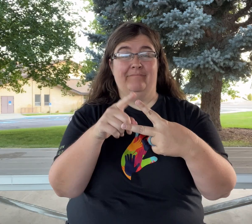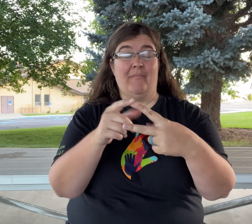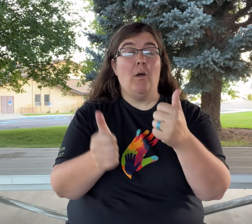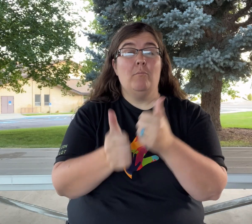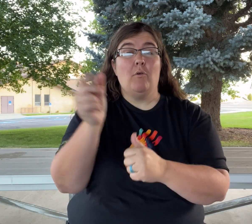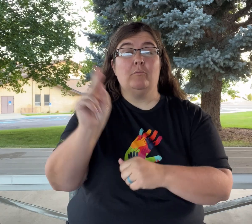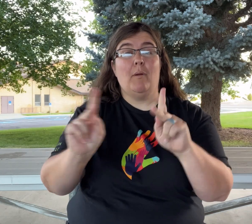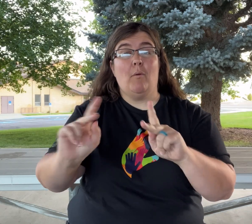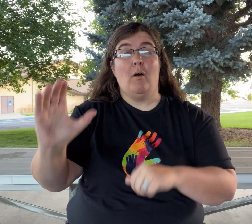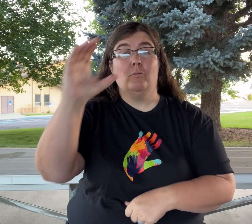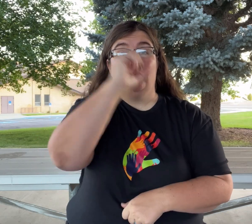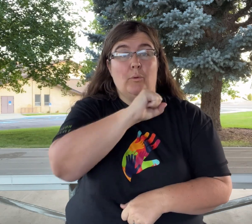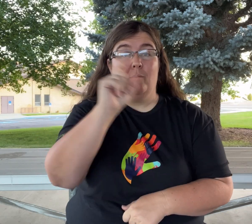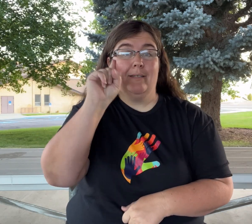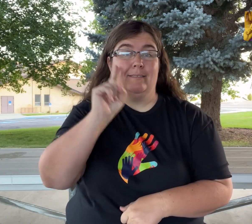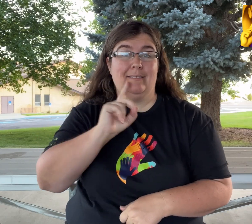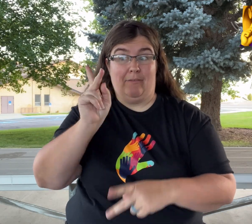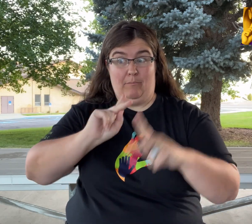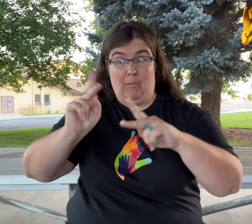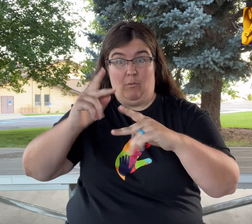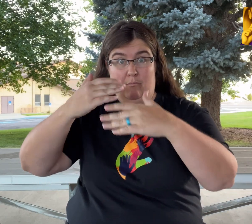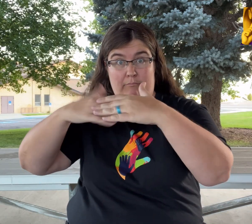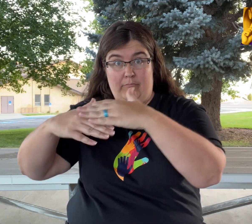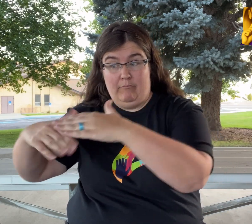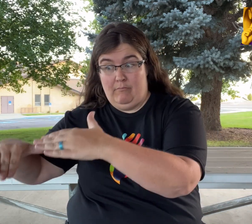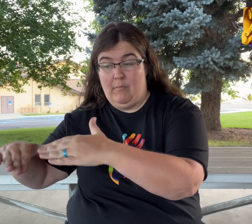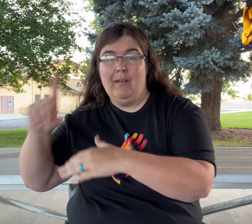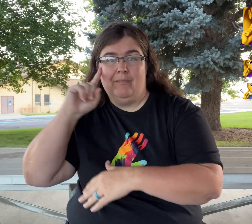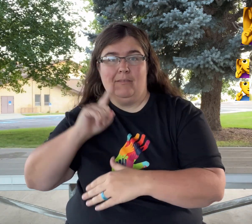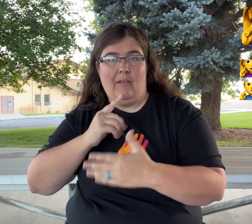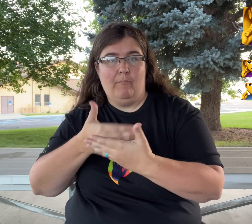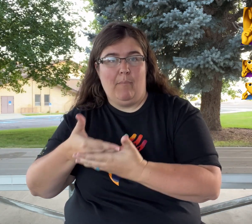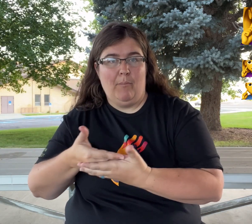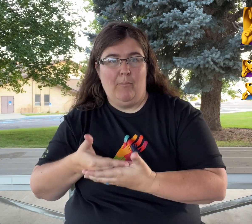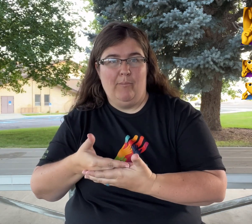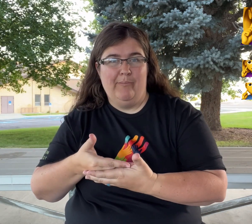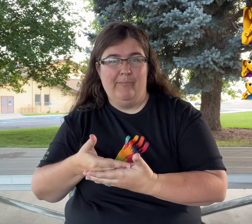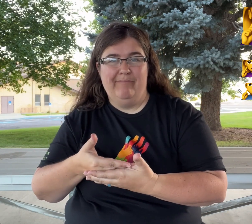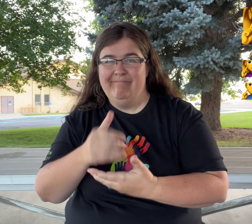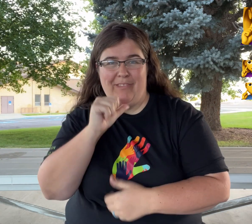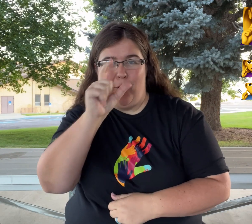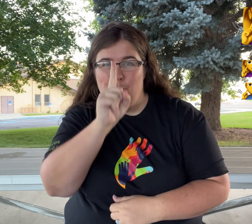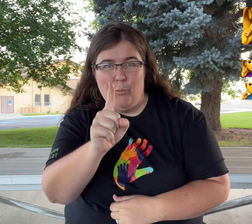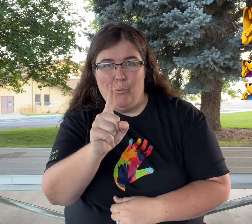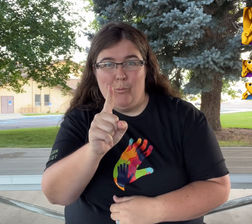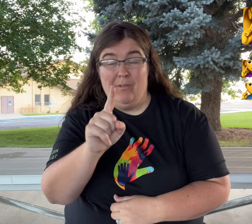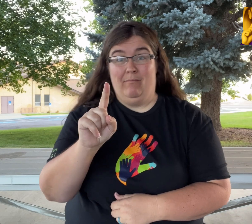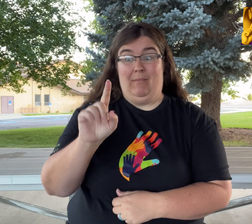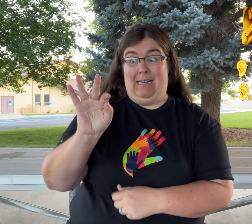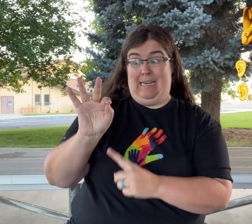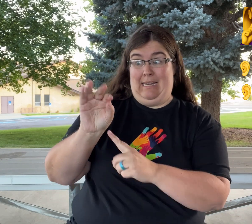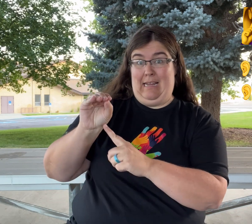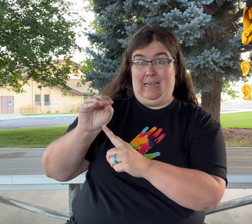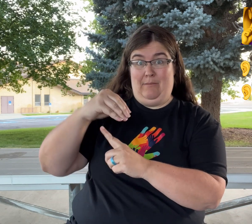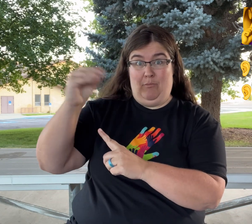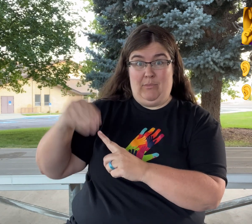Well, most people assume that Deaf people have Deaf children. And that's not really true.